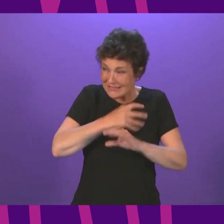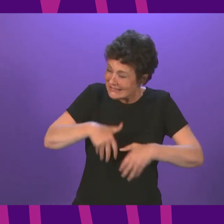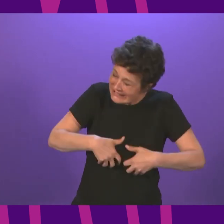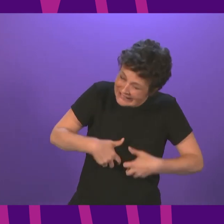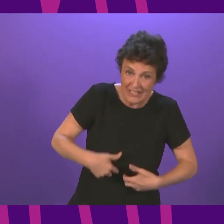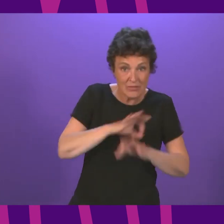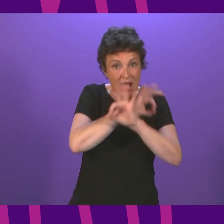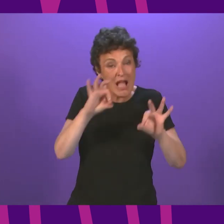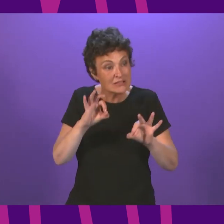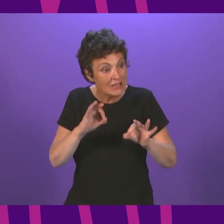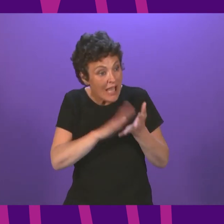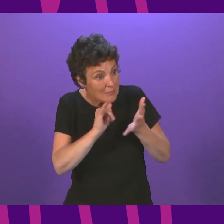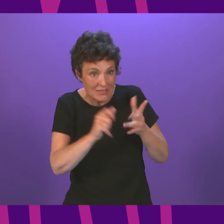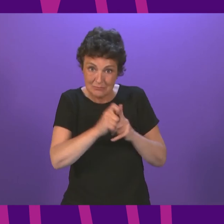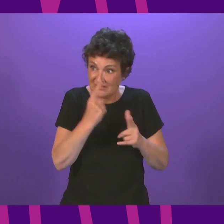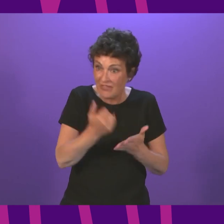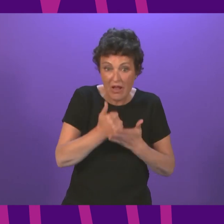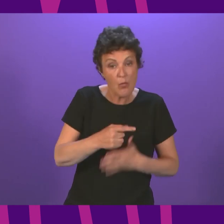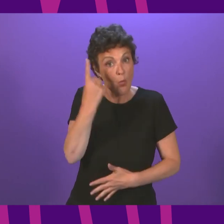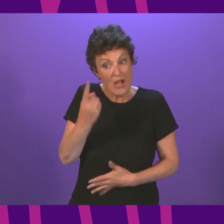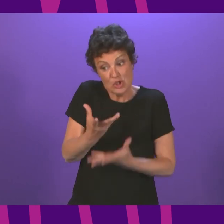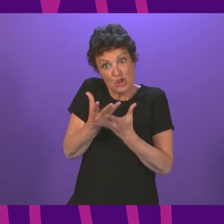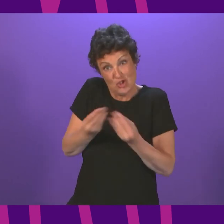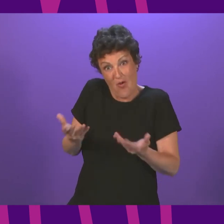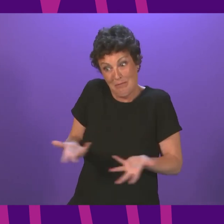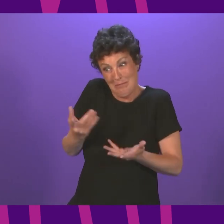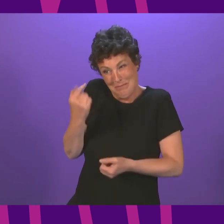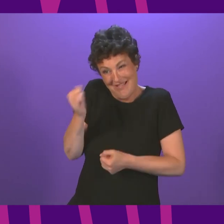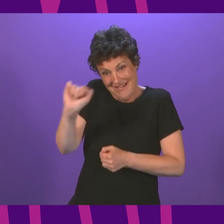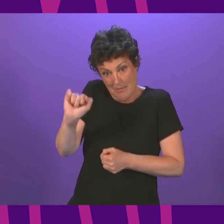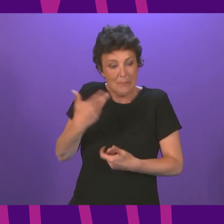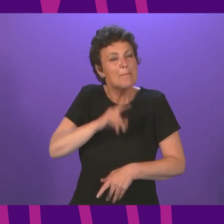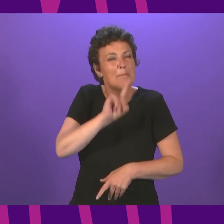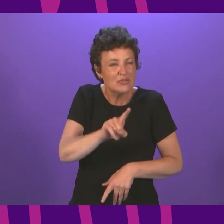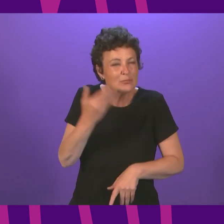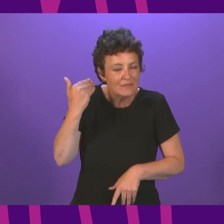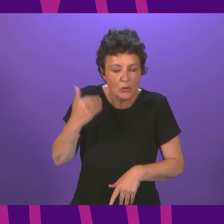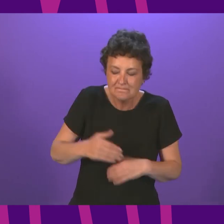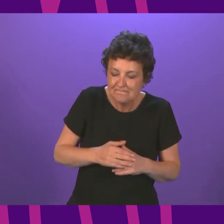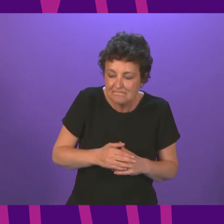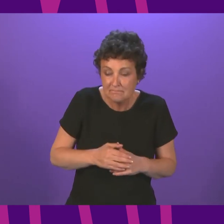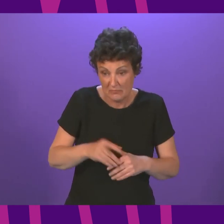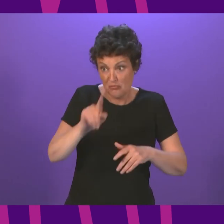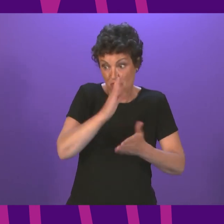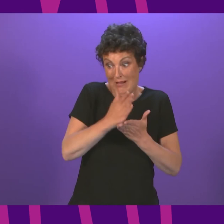to the midnight oil being burned in producing the reports to satisfy the requirements of statute.